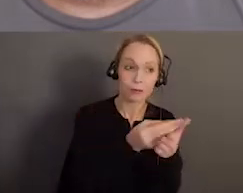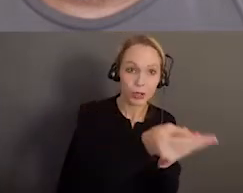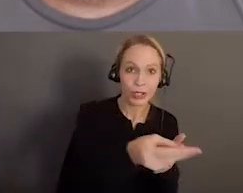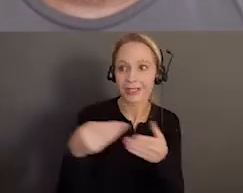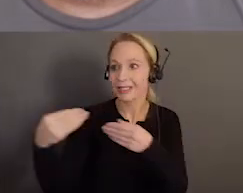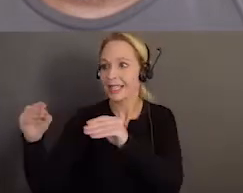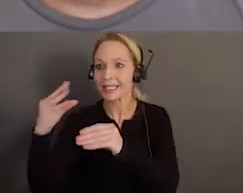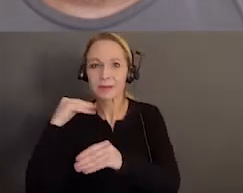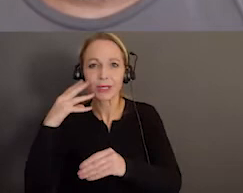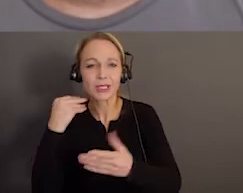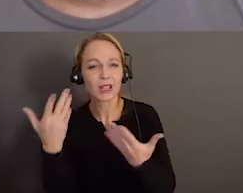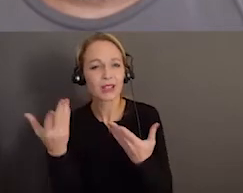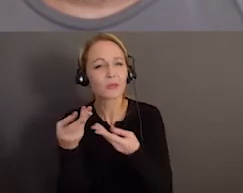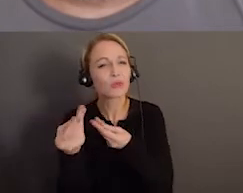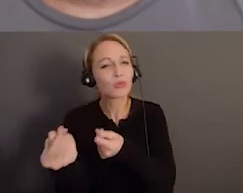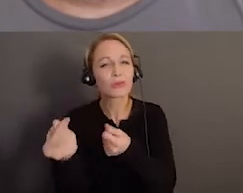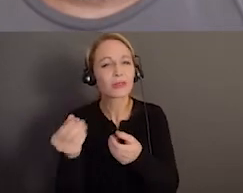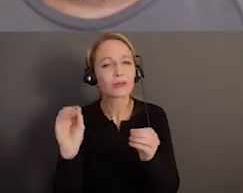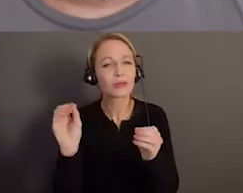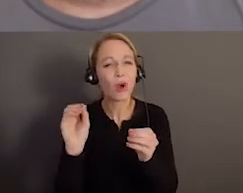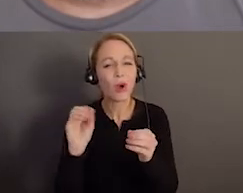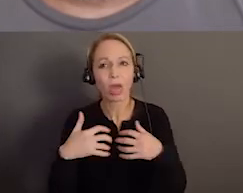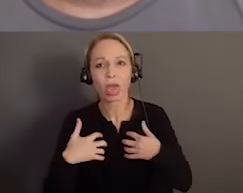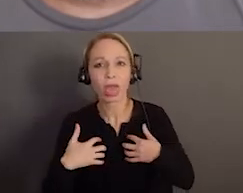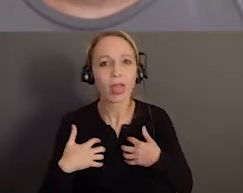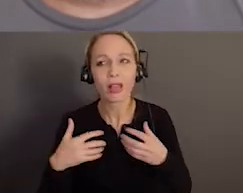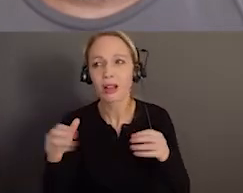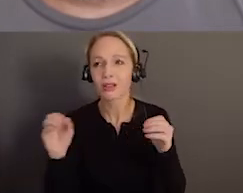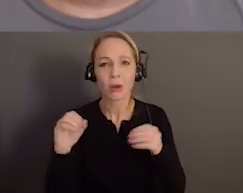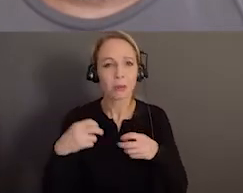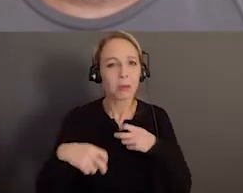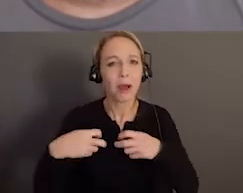APP THAT COULD UNLOCK HIS CAR FROM ANYWHERE IN THE